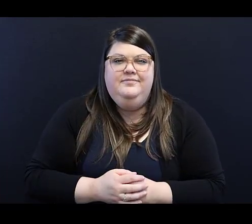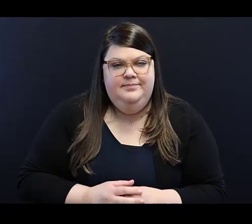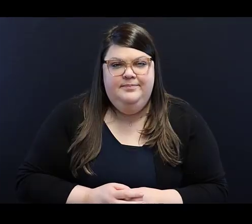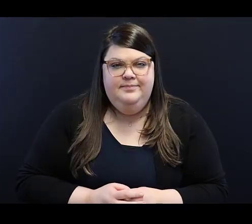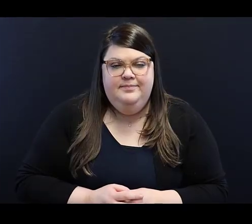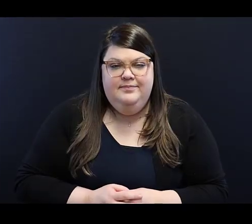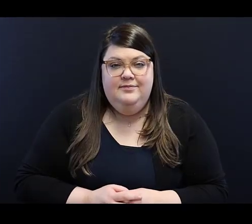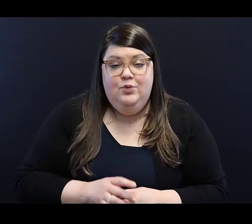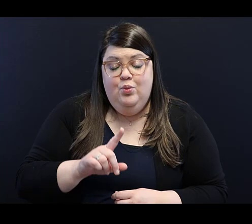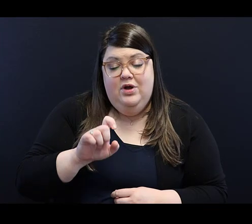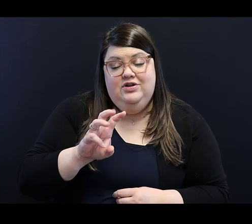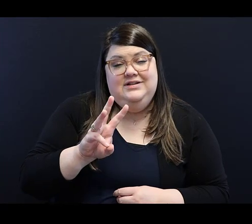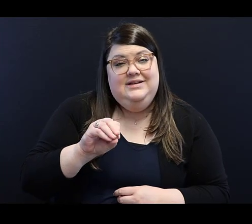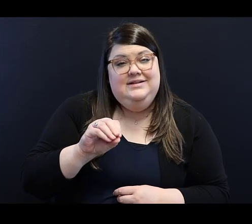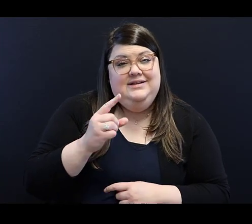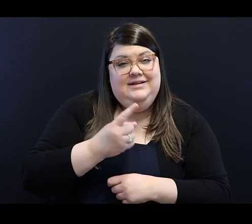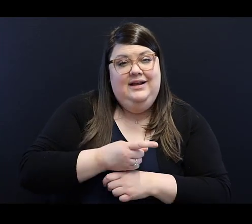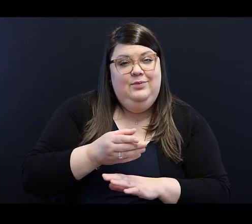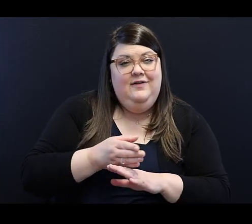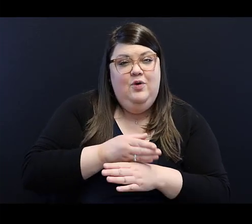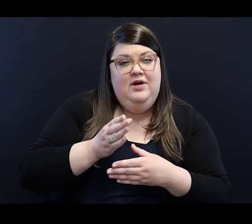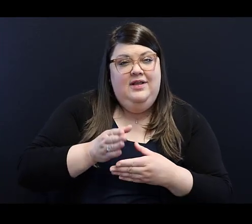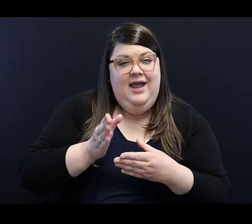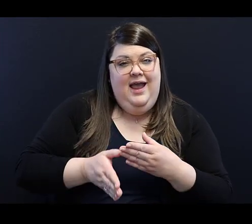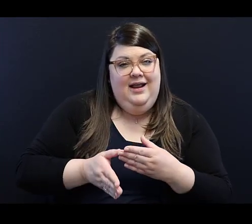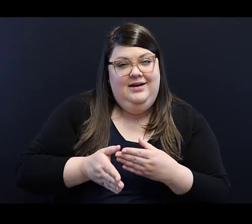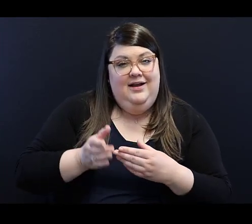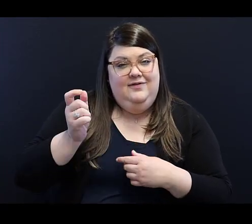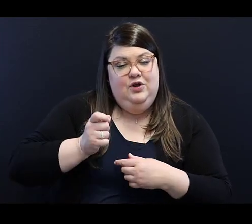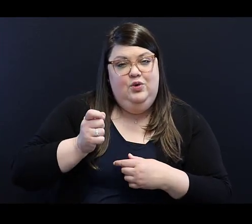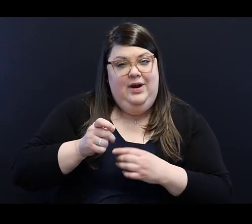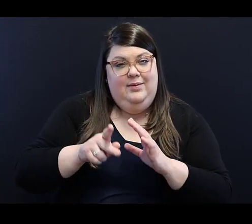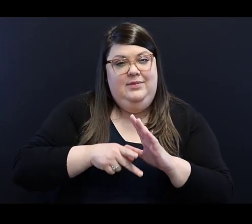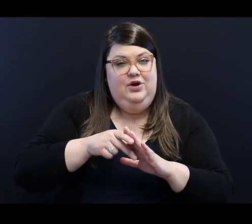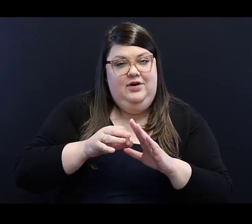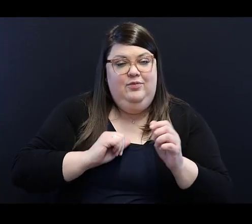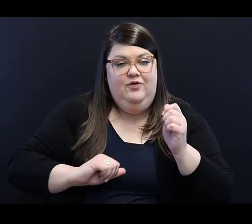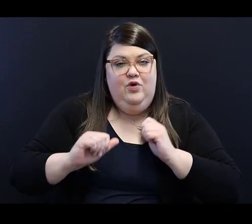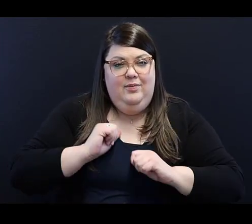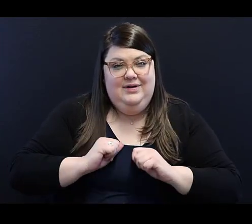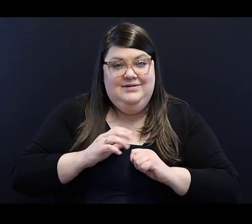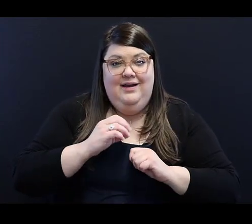At 160 days before the end of the grant period of performance and upon authorization